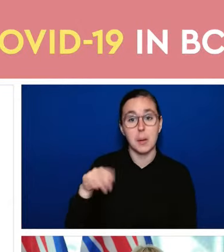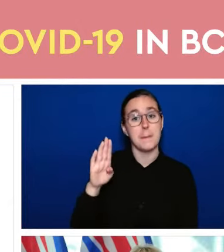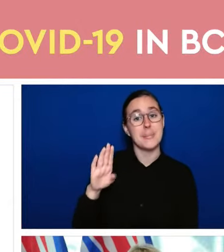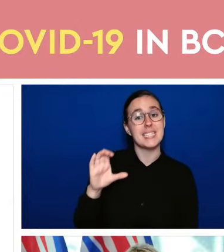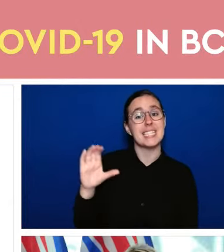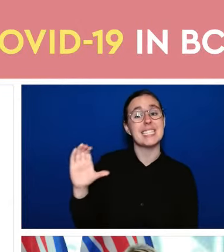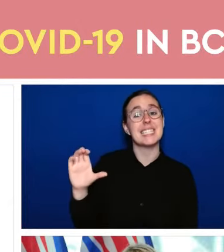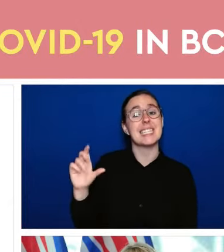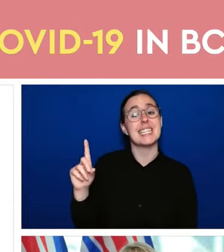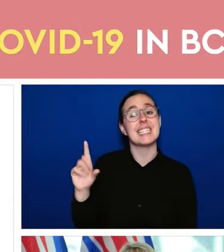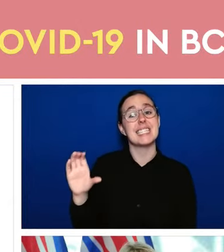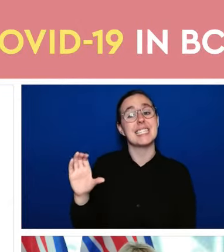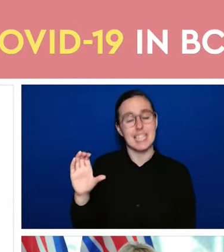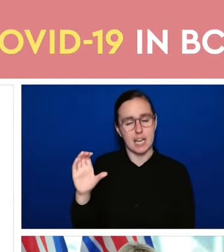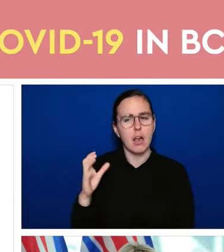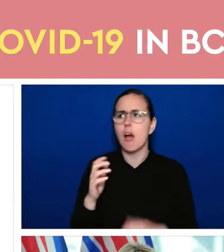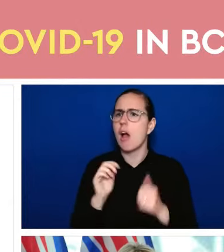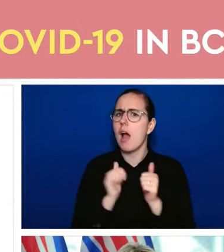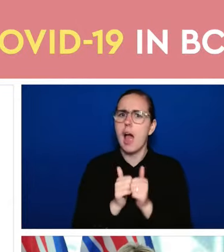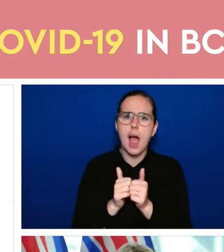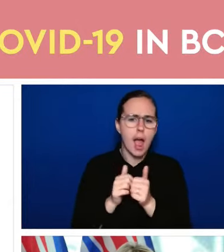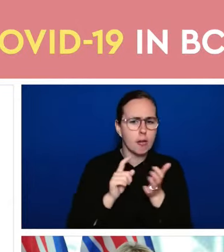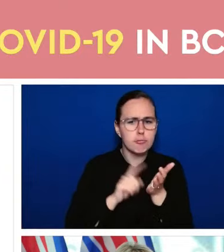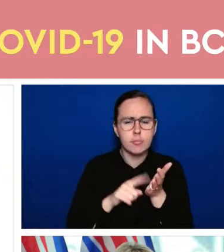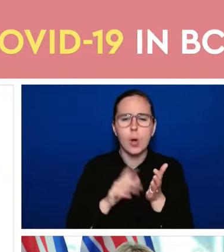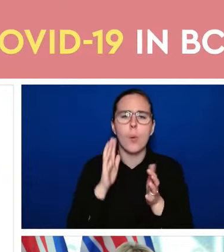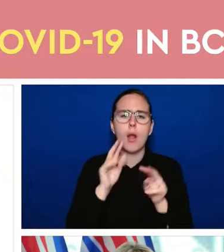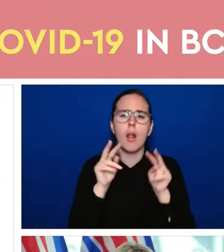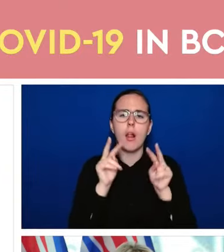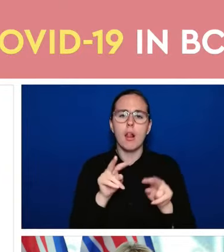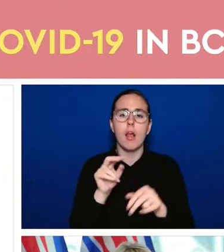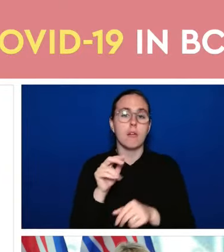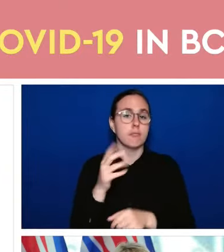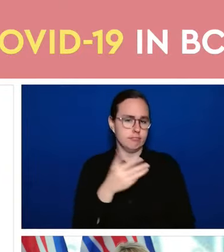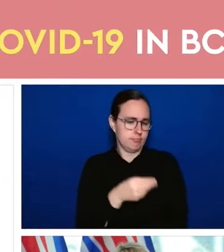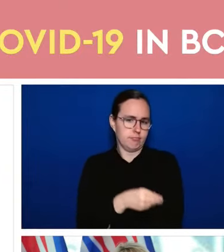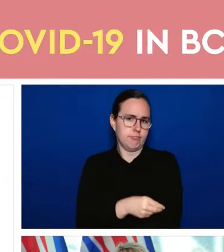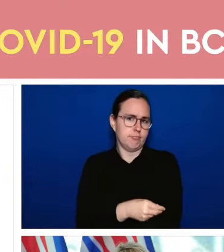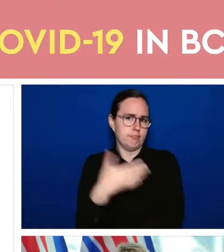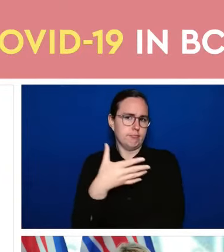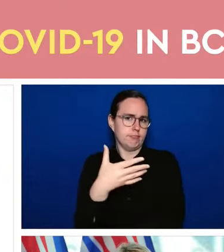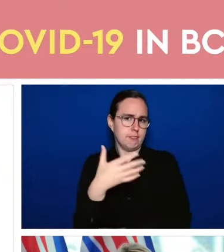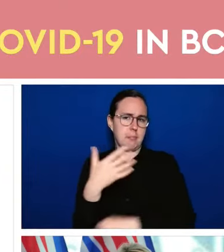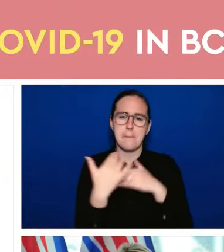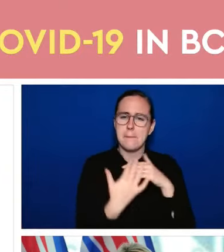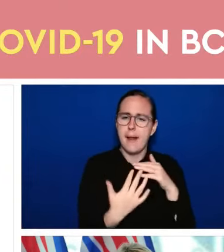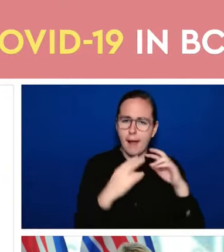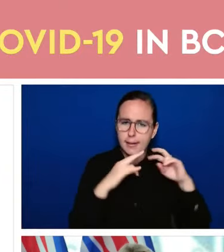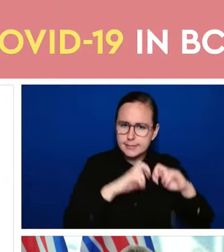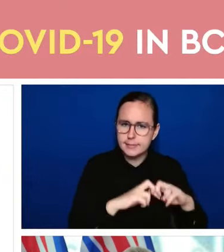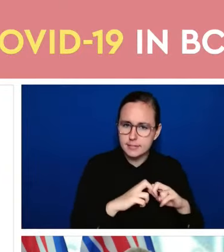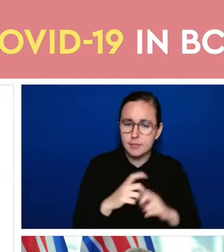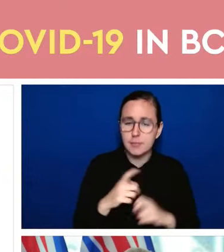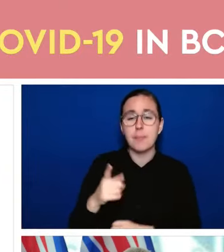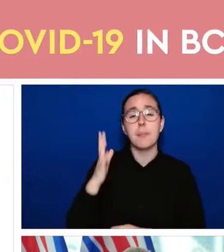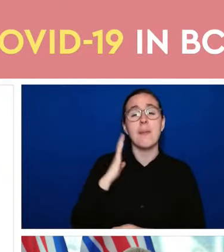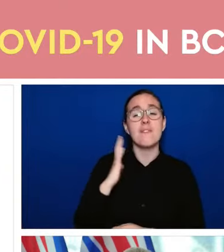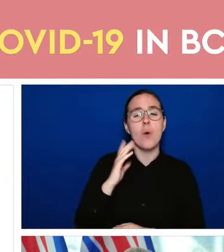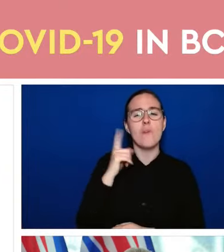thousand and nine. To try and understand the impact of the H. one and one. Influence of